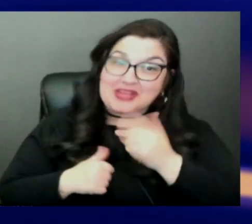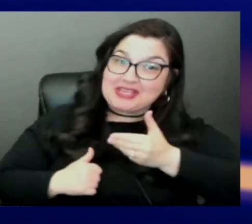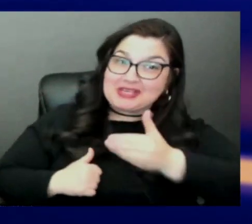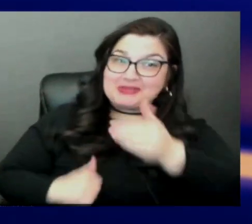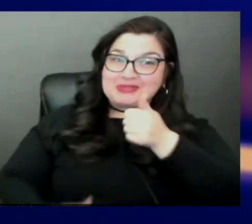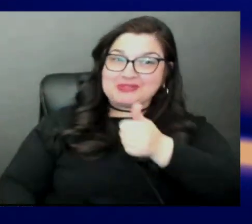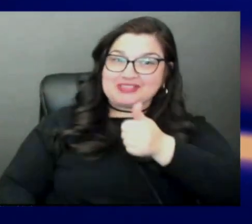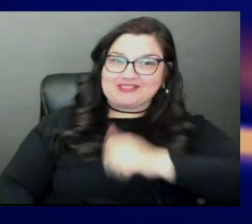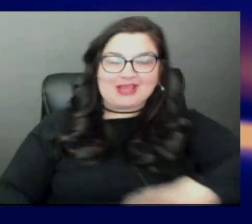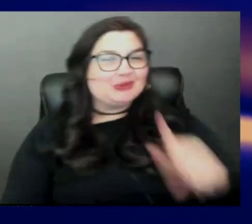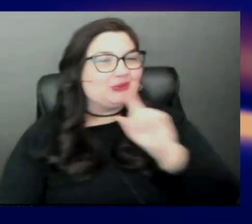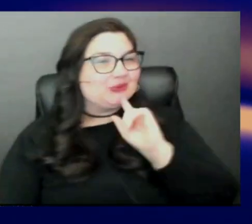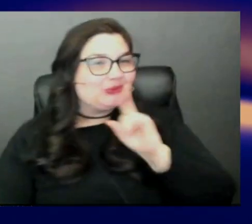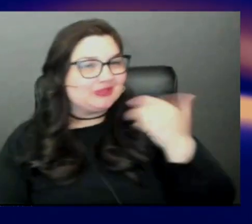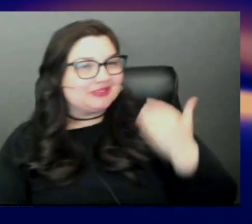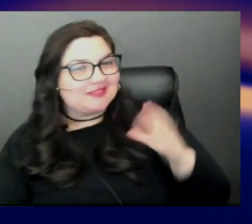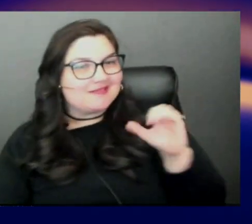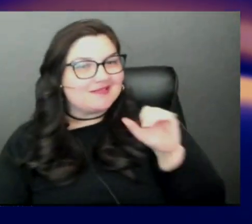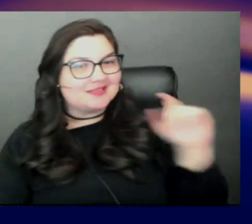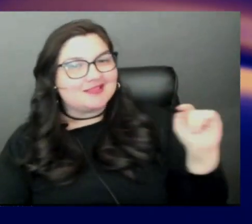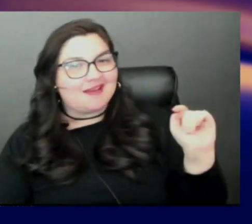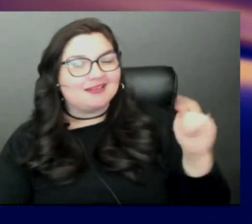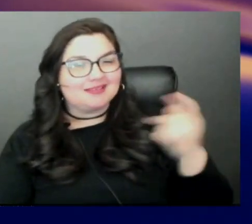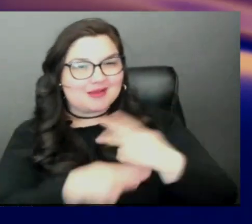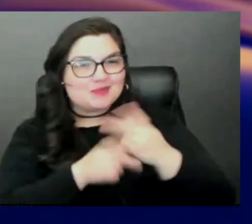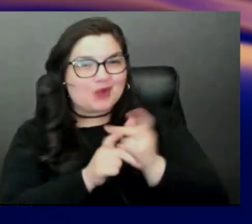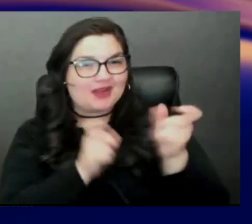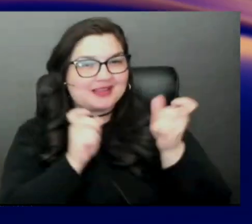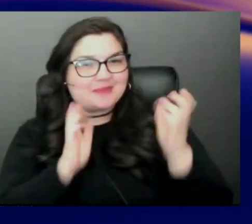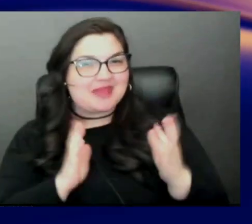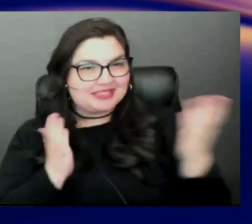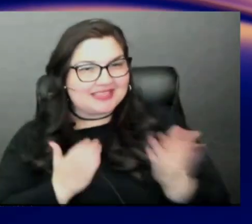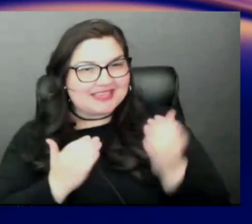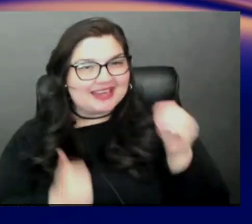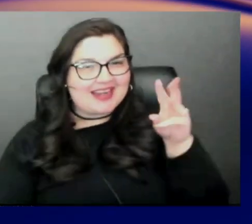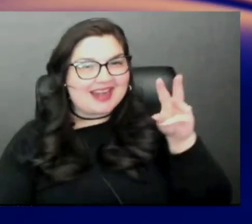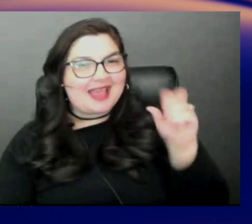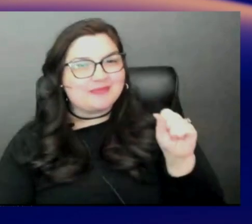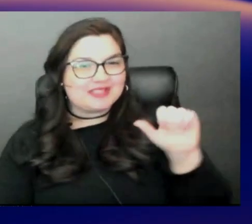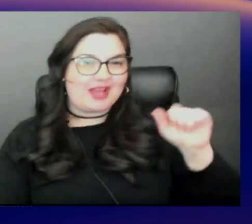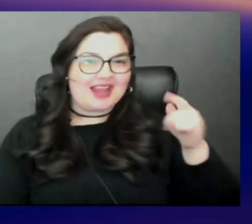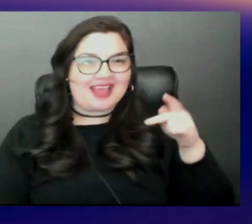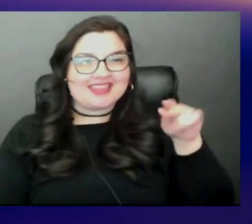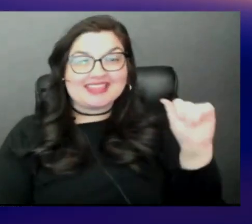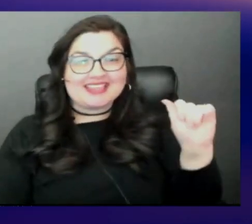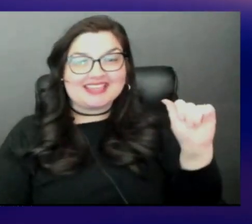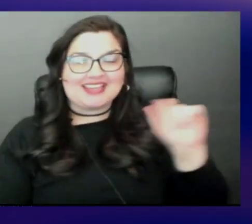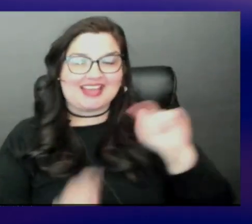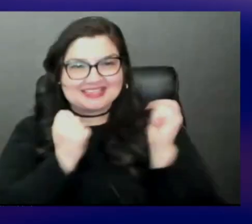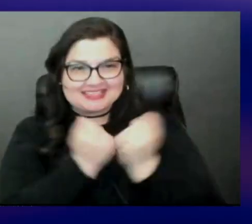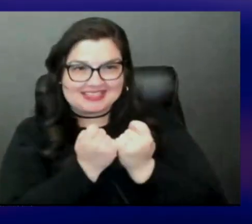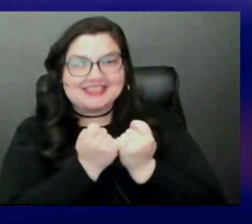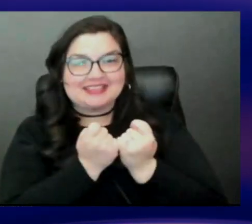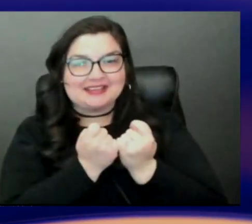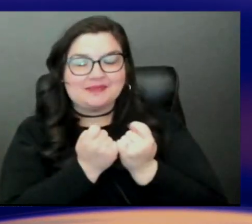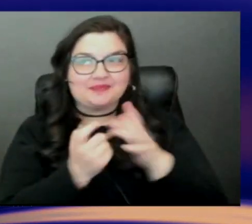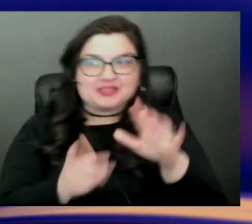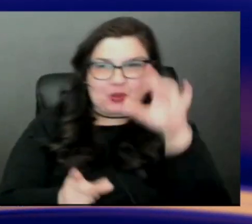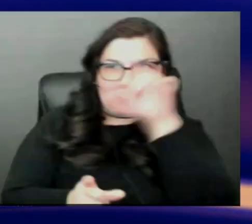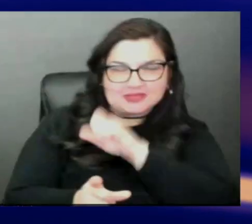Sure. My name is Scott Rigney. I'm a product manager here with the Amazon Athena team. Oh, wow. [Steve] So I'm gonna guess then we're talking about the federated data source connectors.